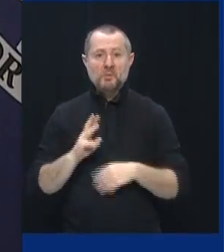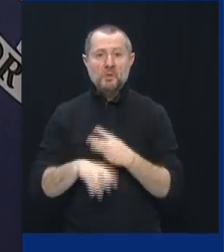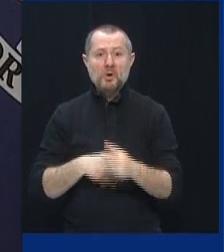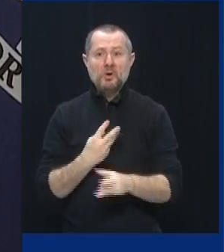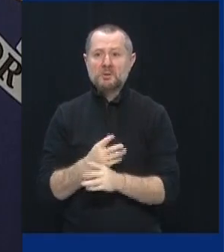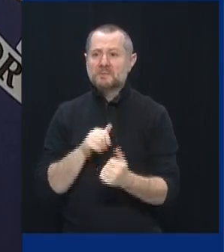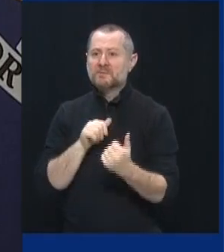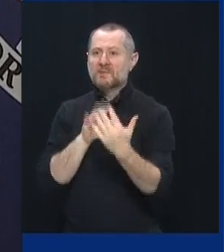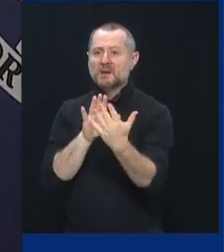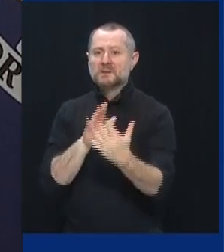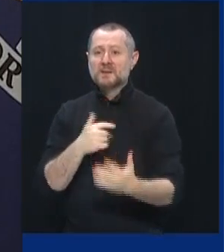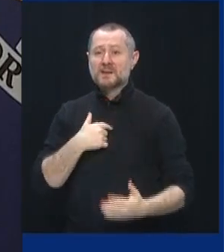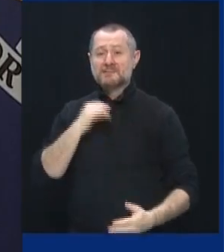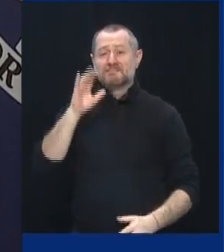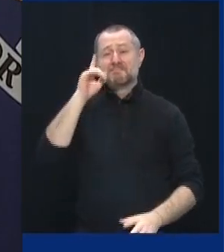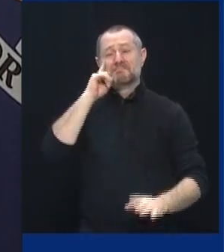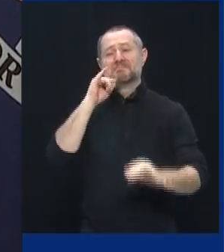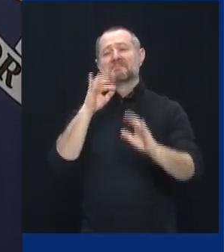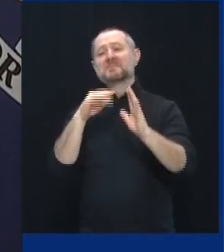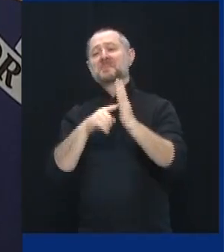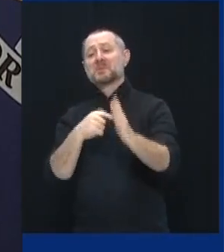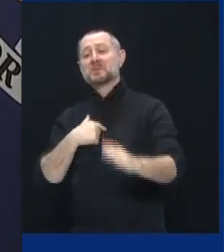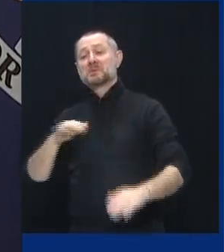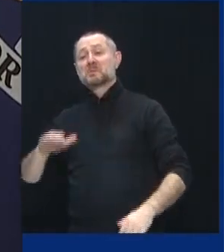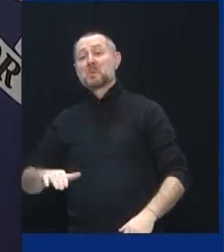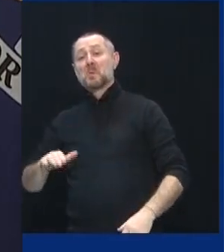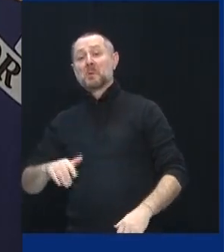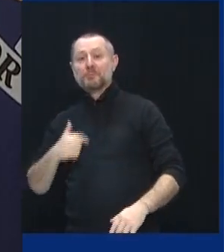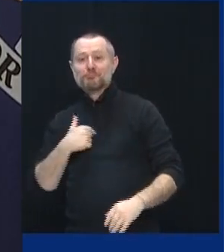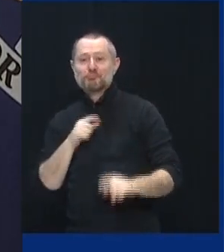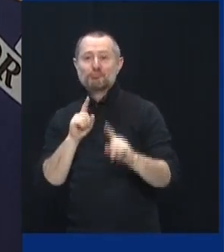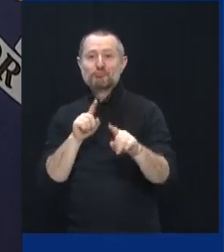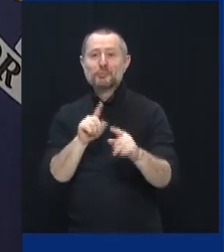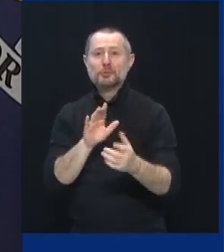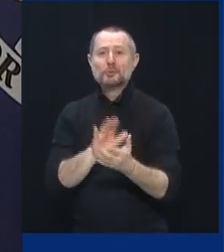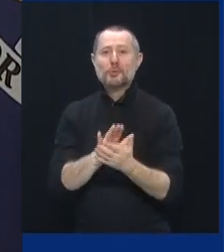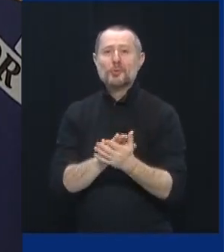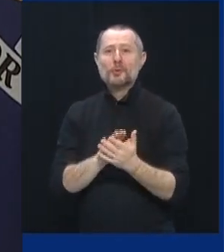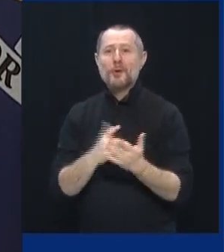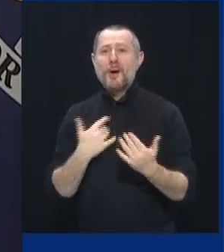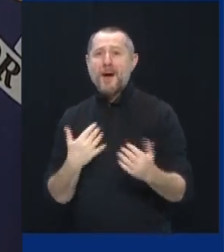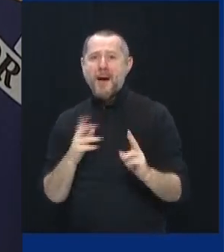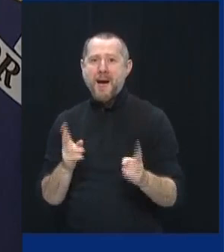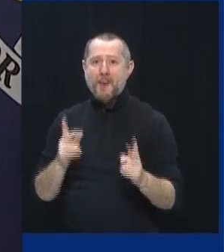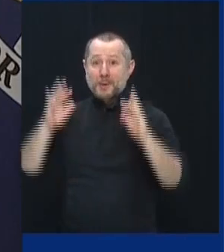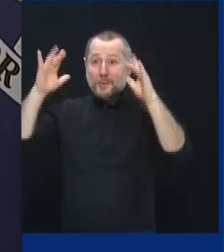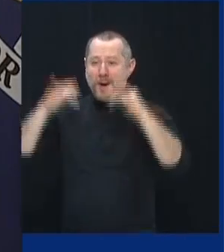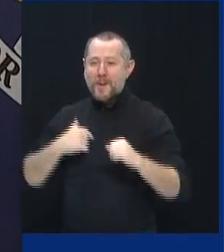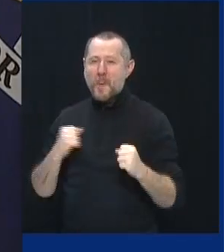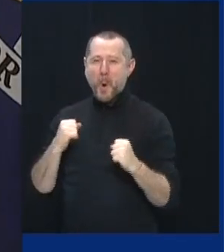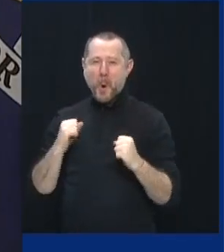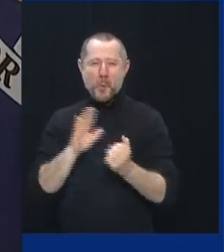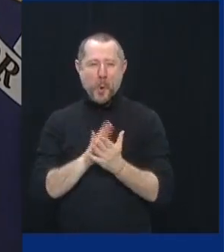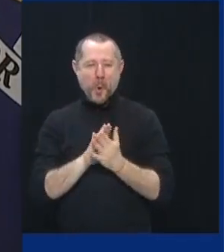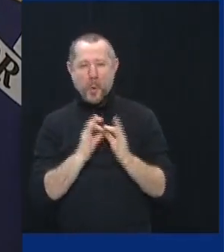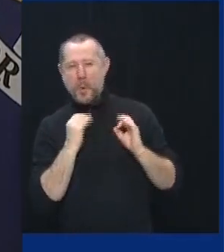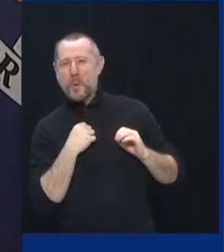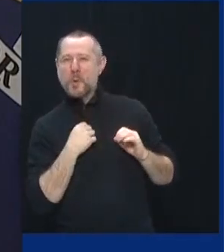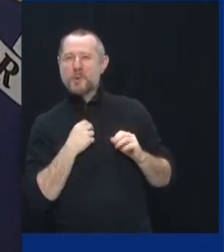GOOD MORNING. THINK ABOUT THIS IN THIS DIFFERENT WORLD. YOU'RE A CHILD. YOU'RE IN SCHOOL. YOU'RE WAITING FOR A SNOW DAY.